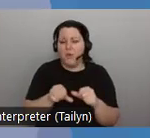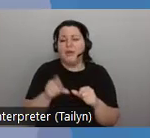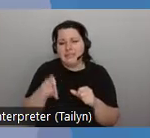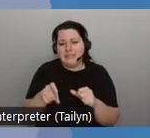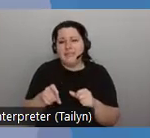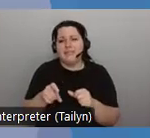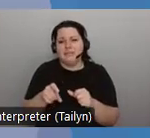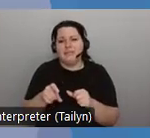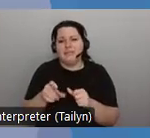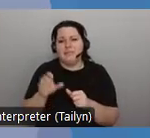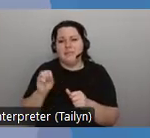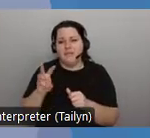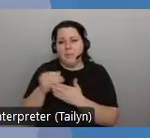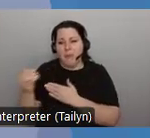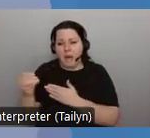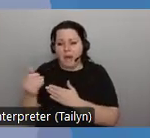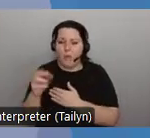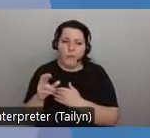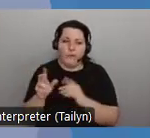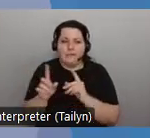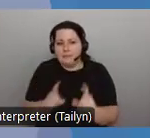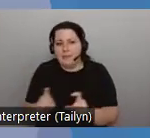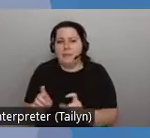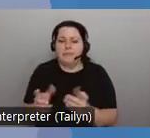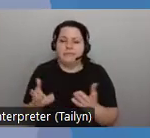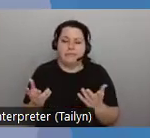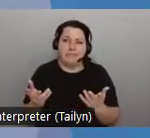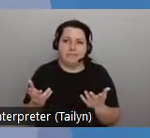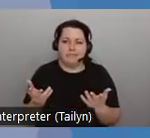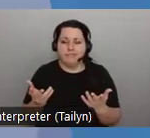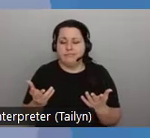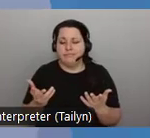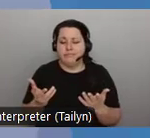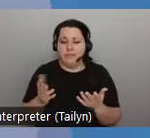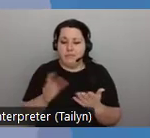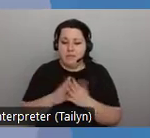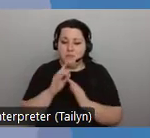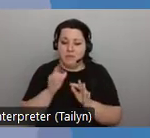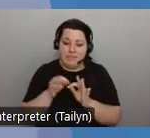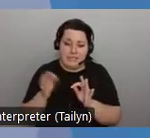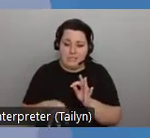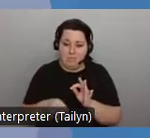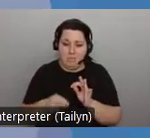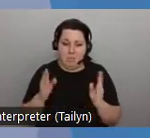they still aren't really there without either proprietary software or experiments or, kind of, simplifying it to the point